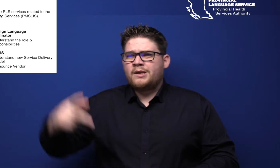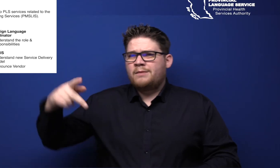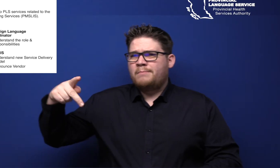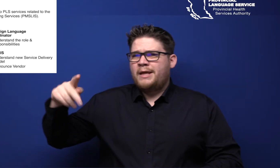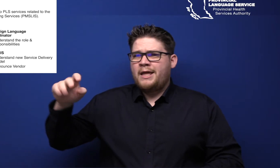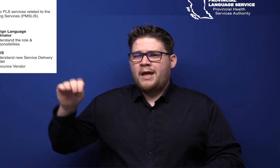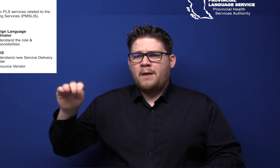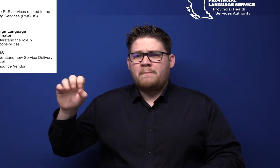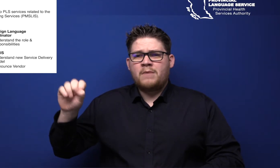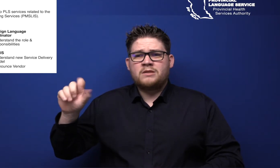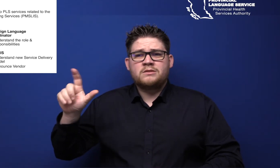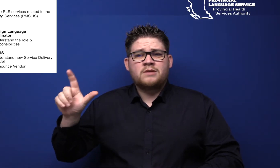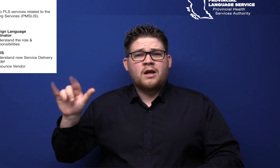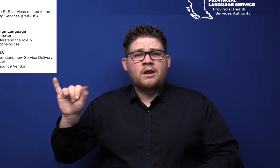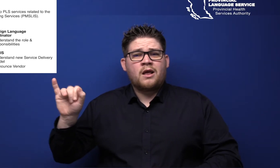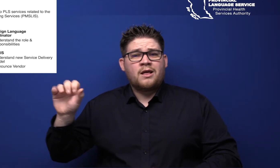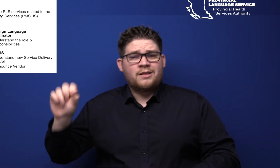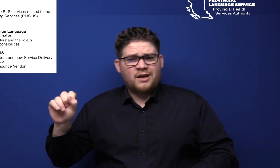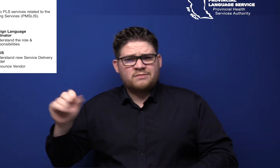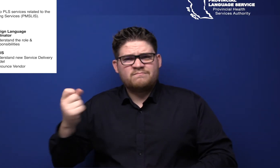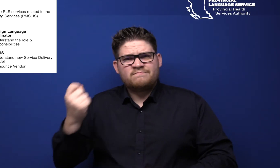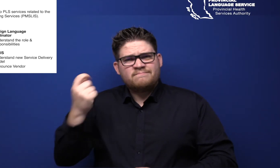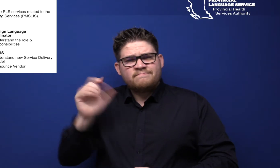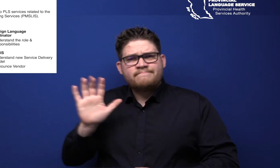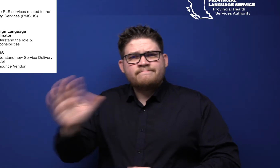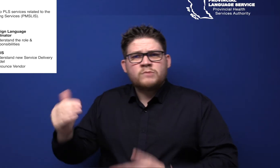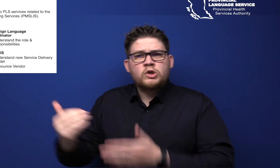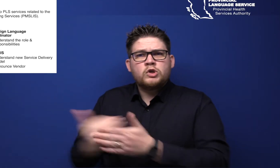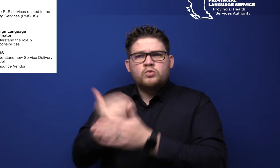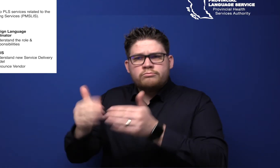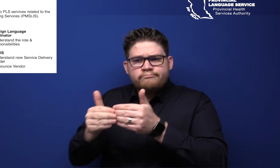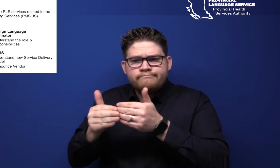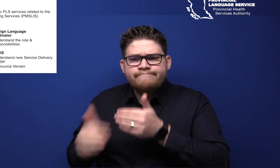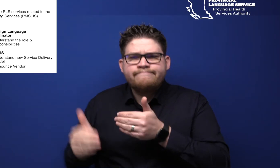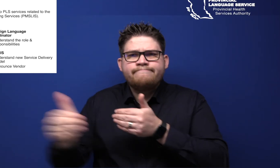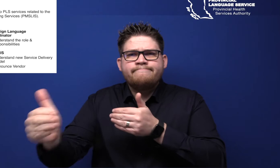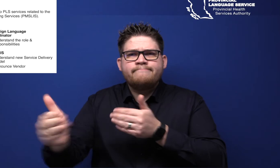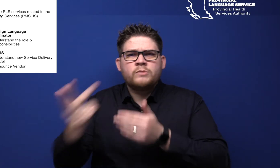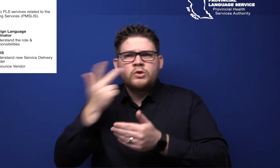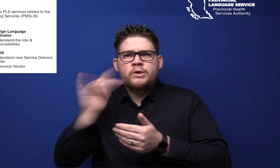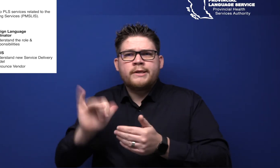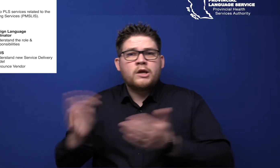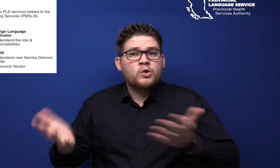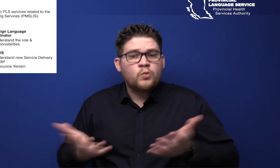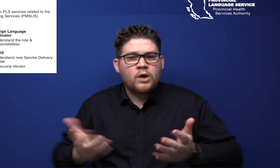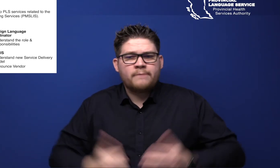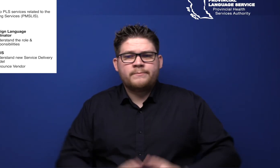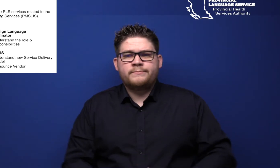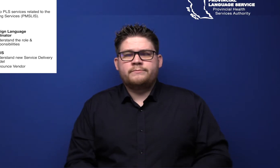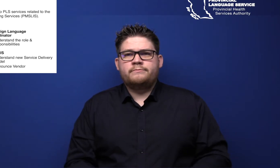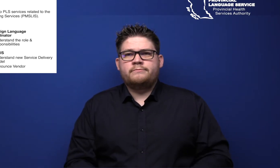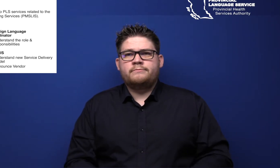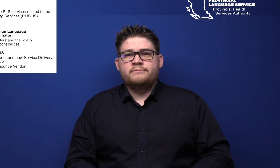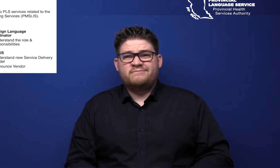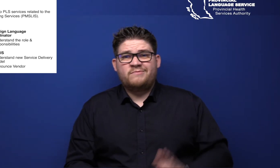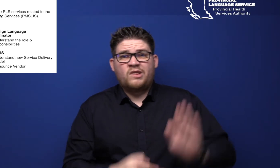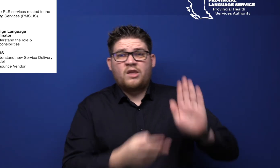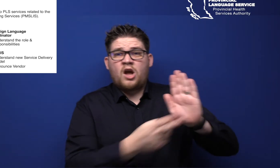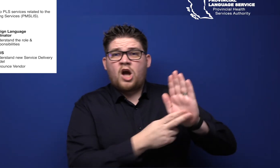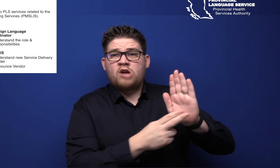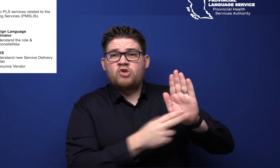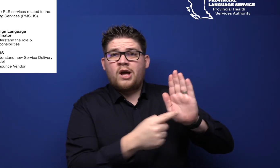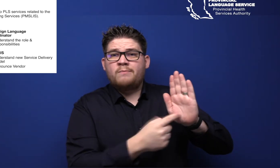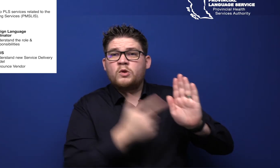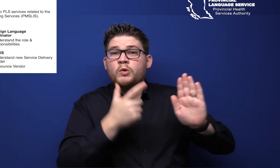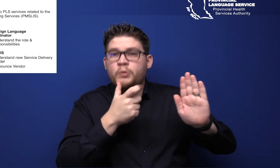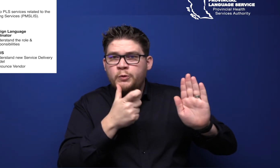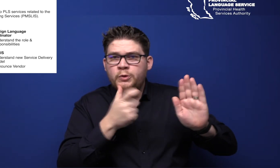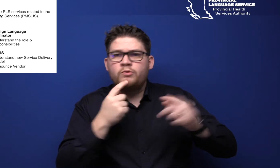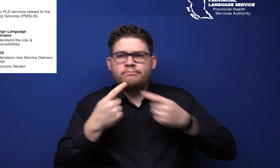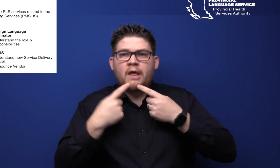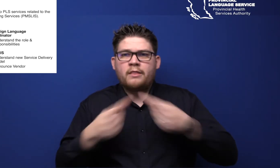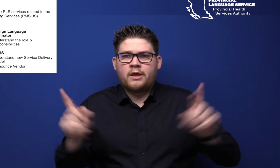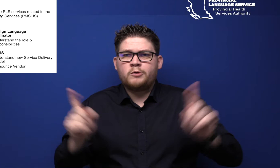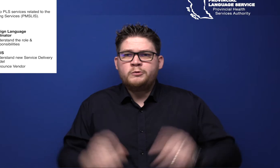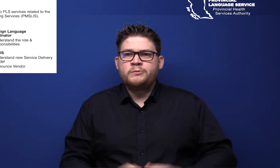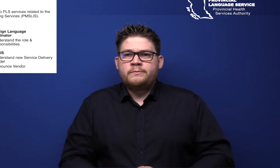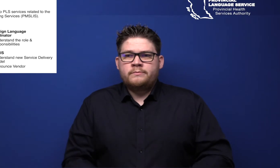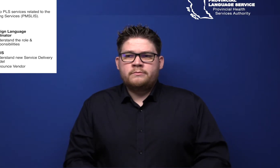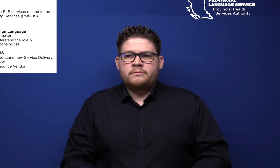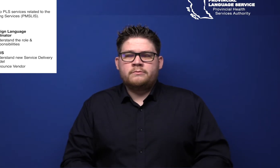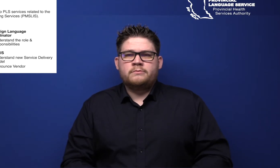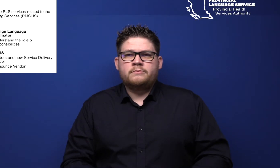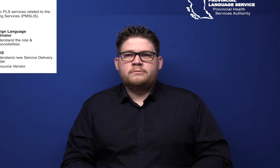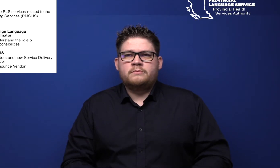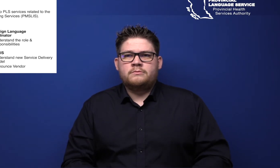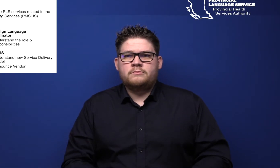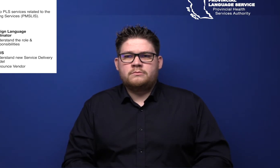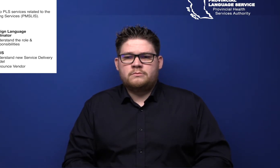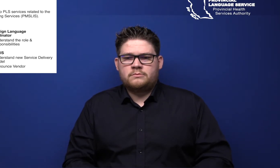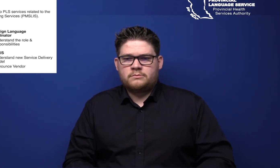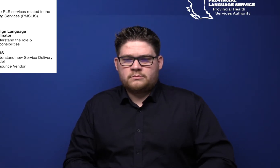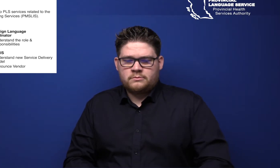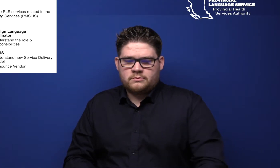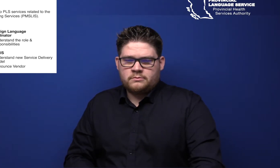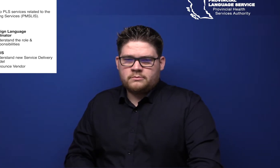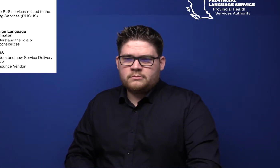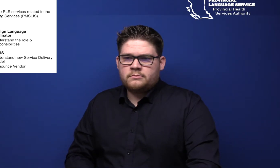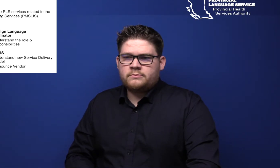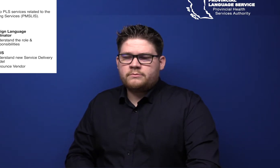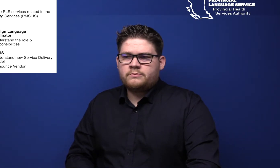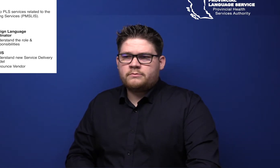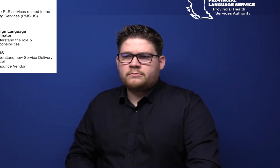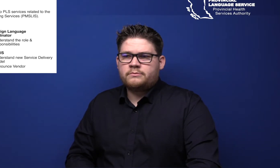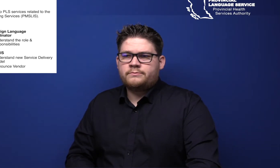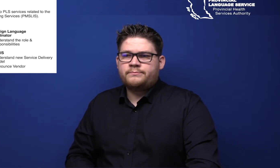WE WILL LOOK AT PMSLIS THE TIMELINE OF ACTIVITIES. WILL ALSO ANNOUNCE WHO WON THE CONTRACT TO BE THE VENDOR.